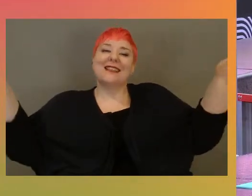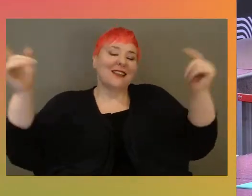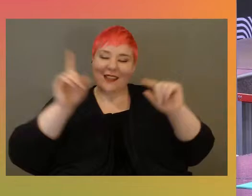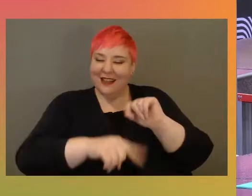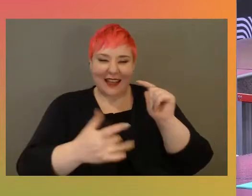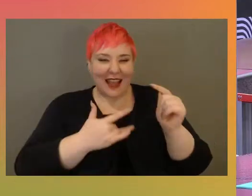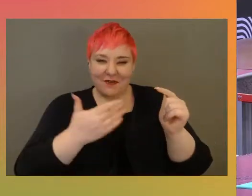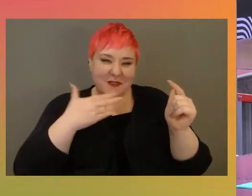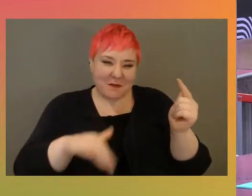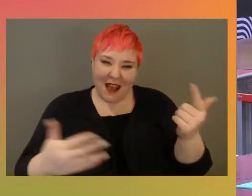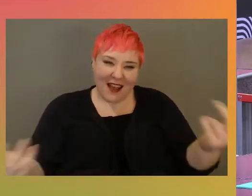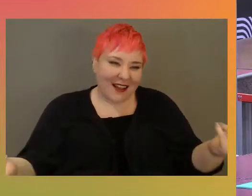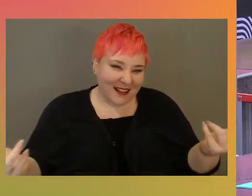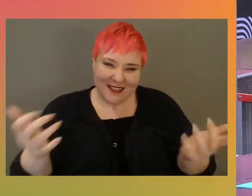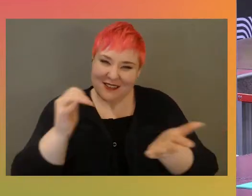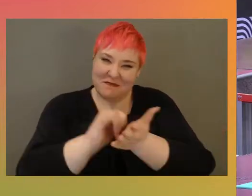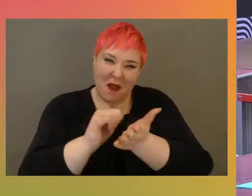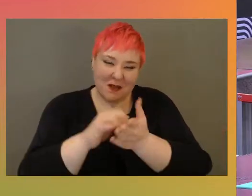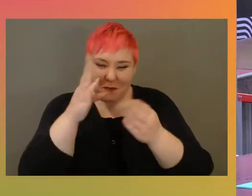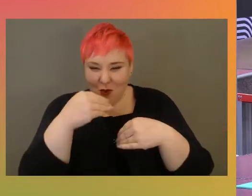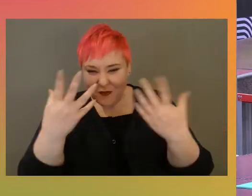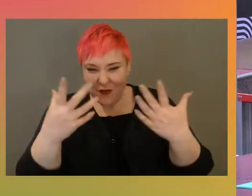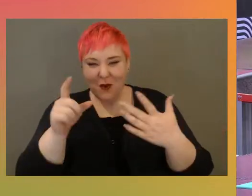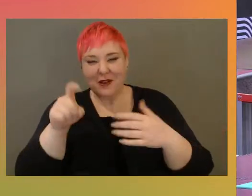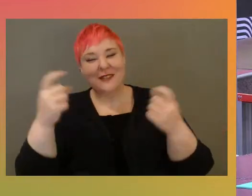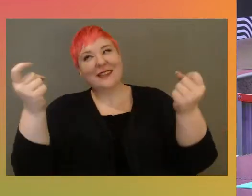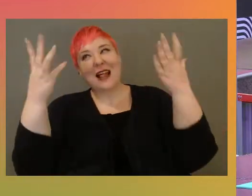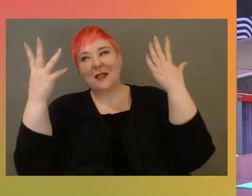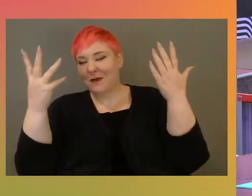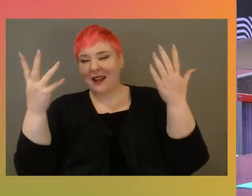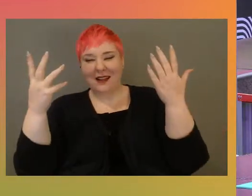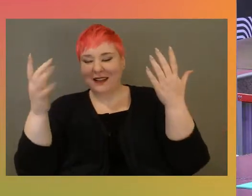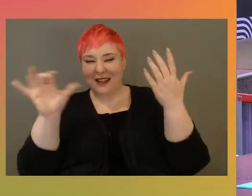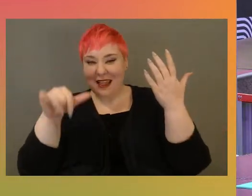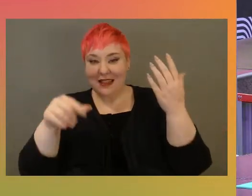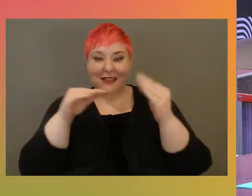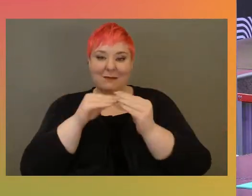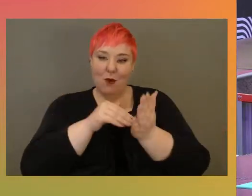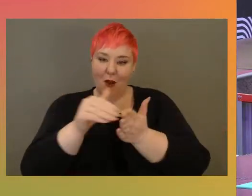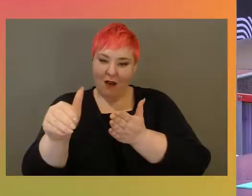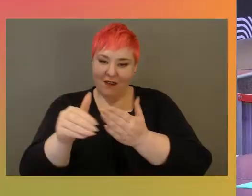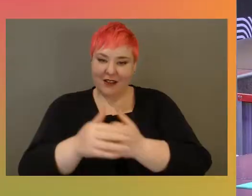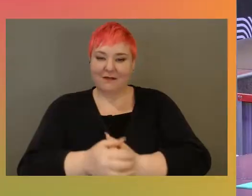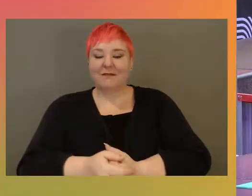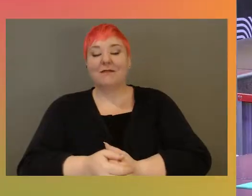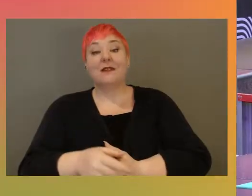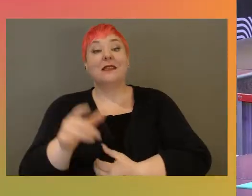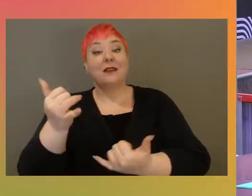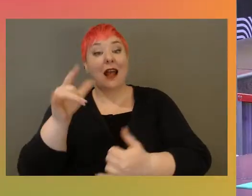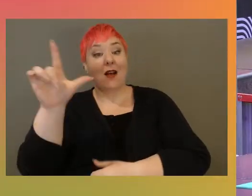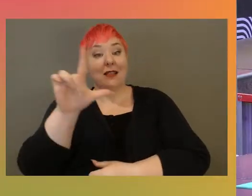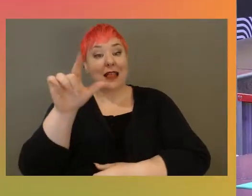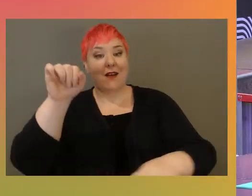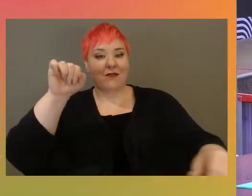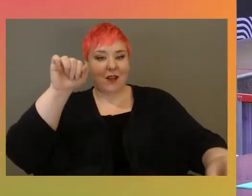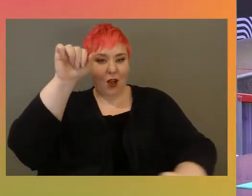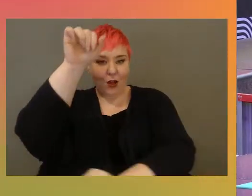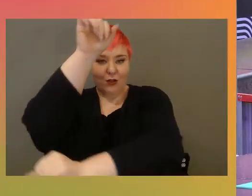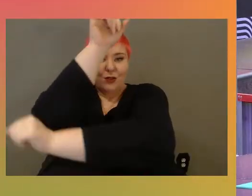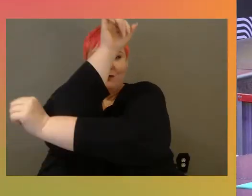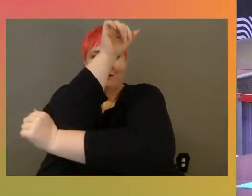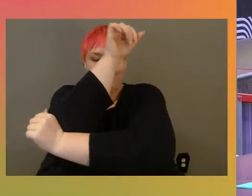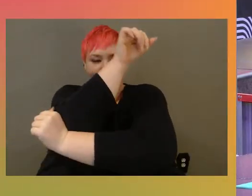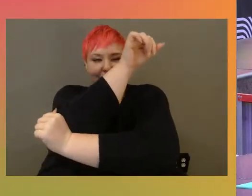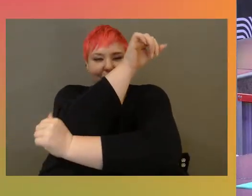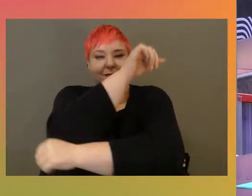IS IT IMPOSSIBLE TO BE IN A BAD